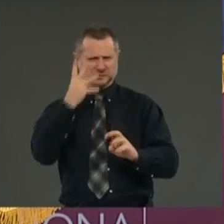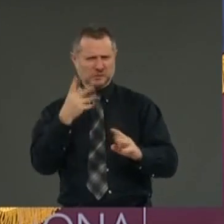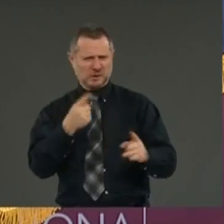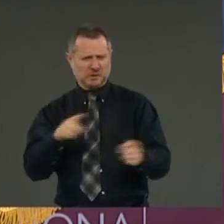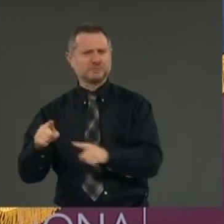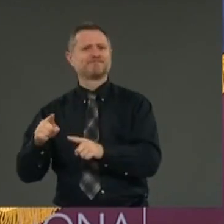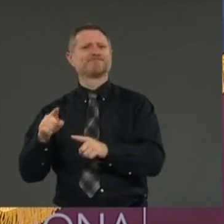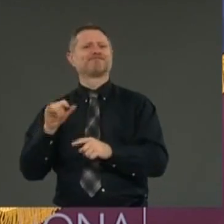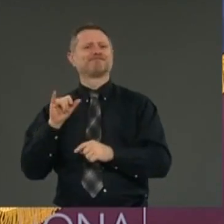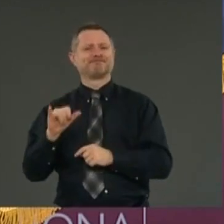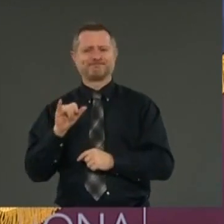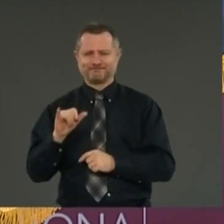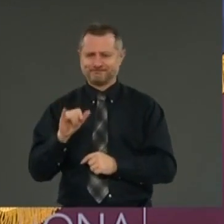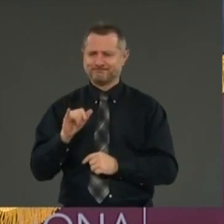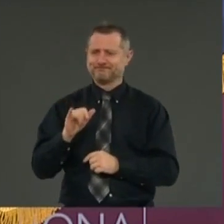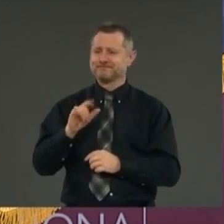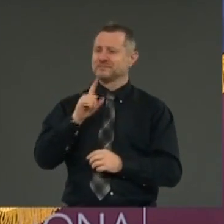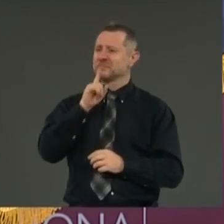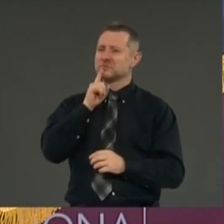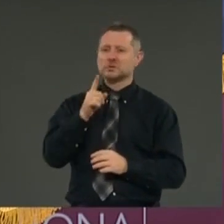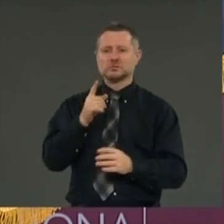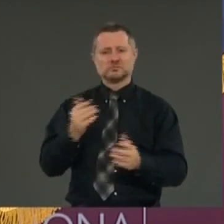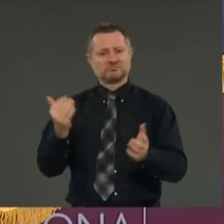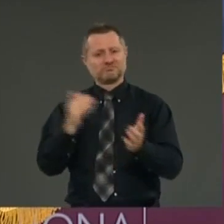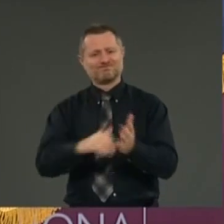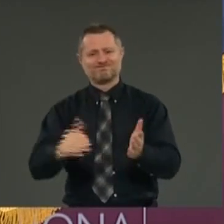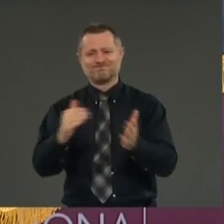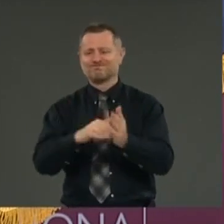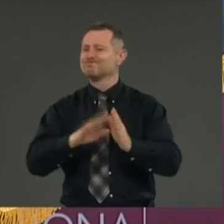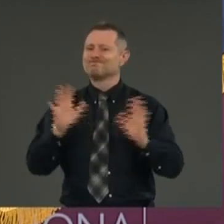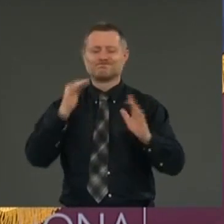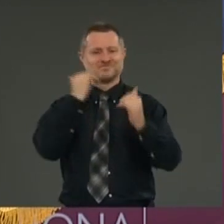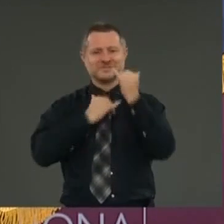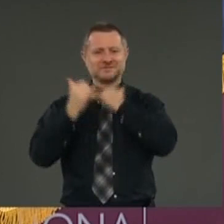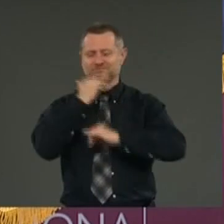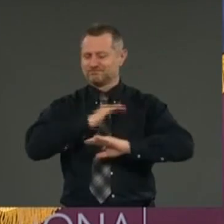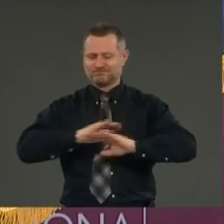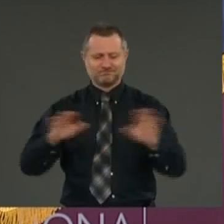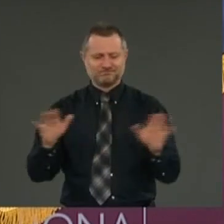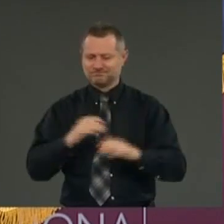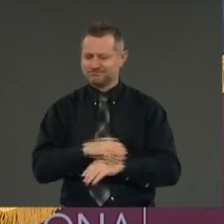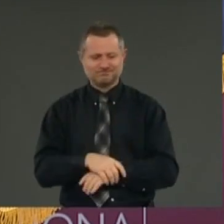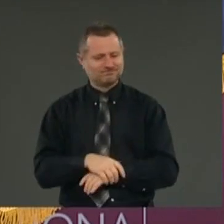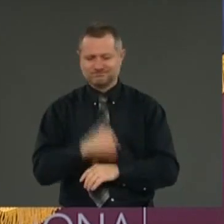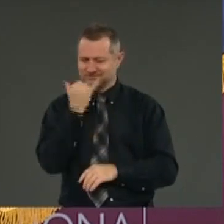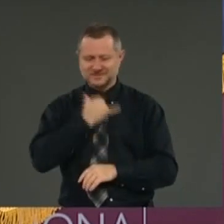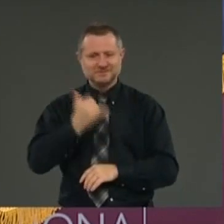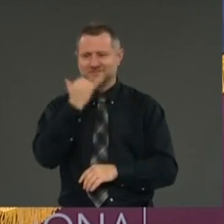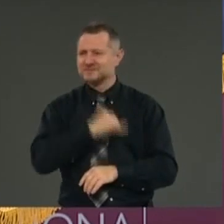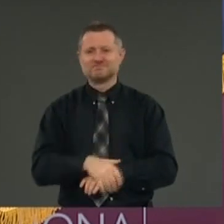AND WE START TO ANALYZE THIS SITUATION AND THE REACTION,